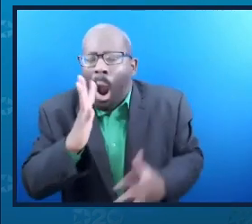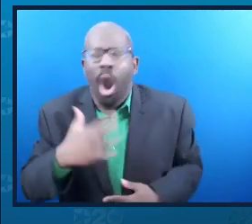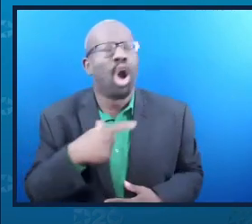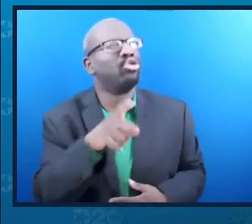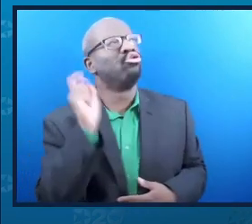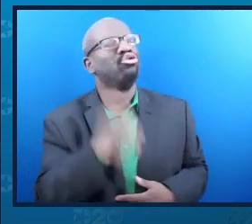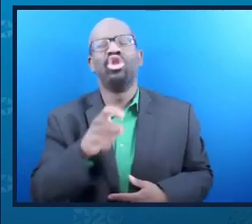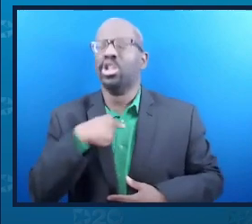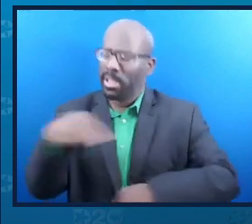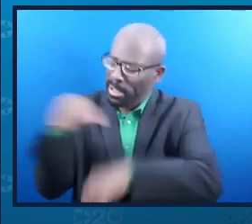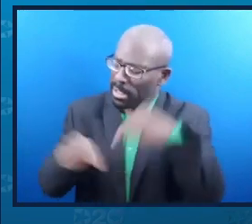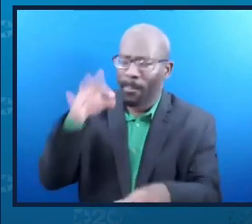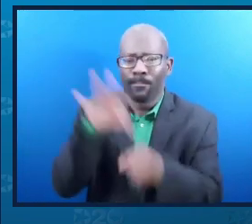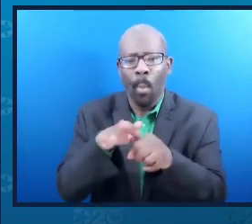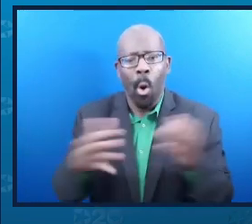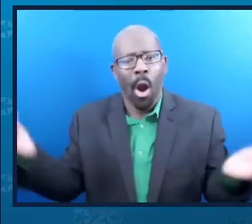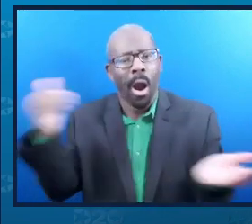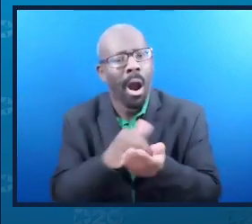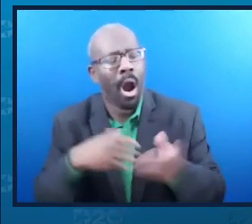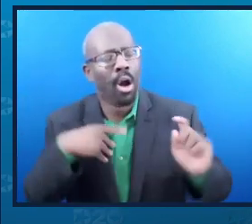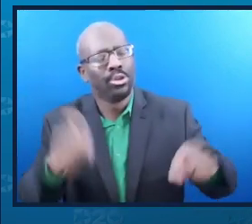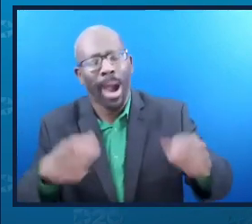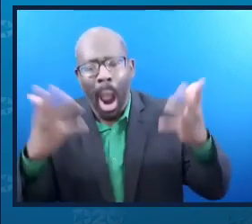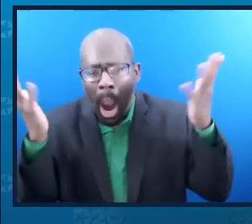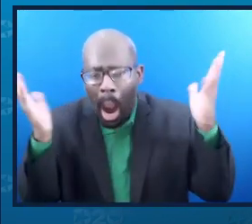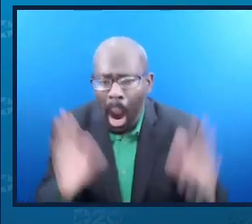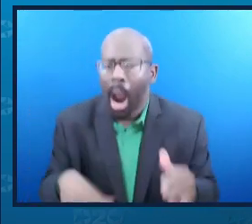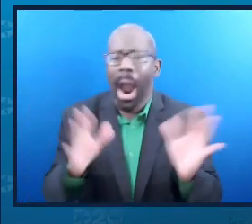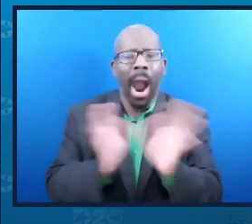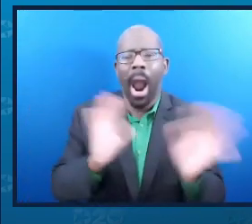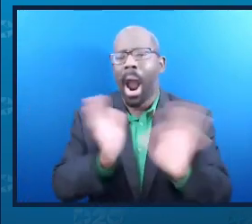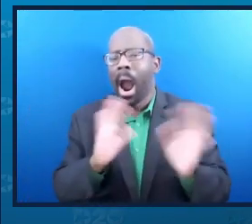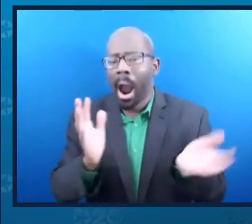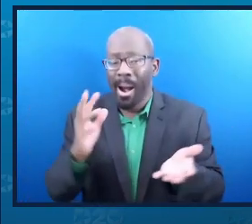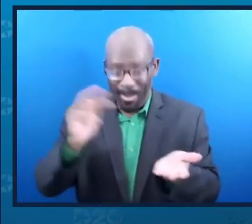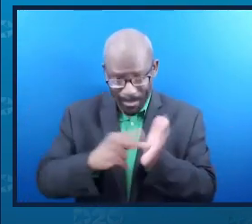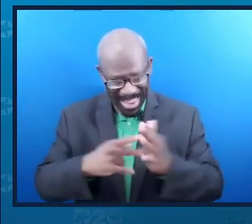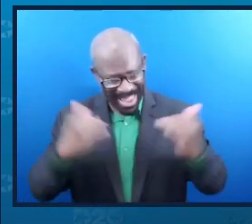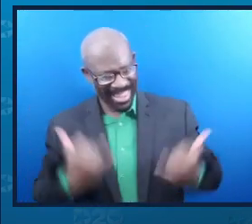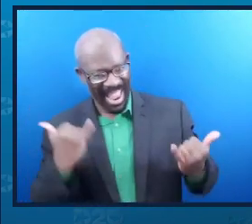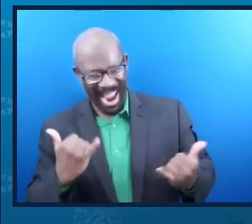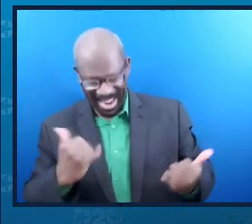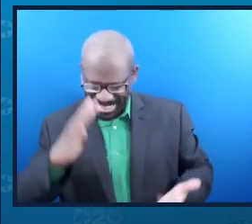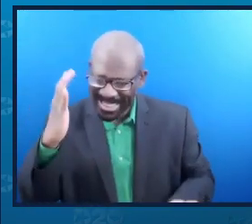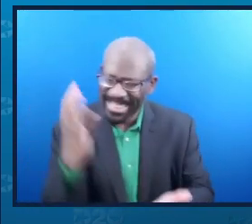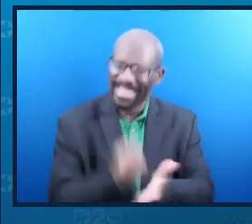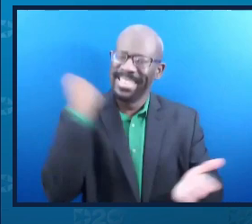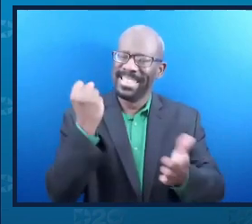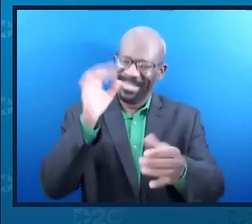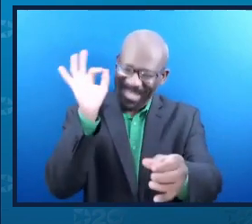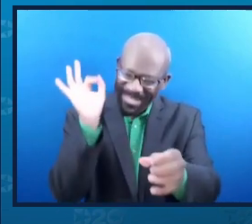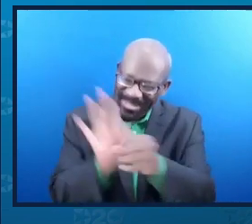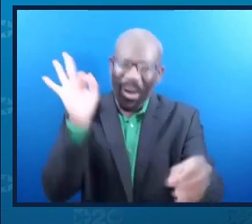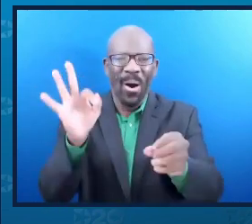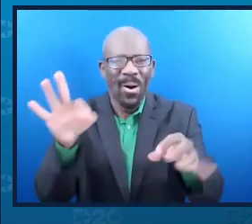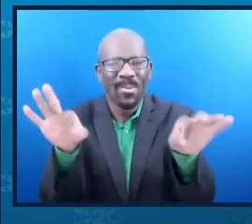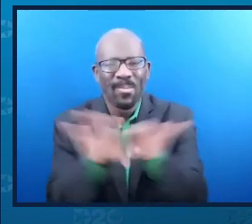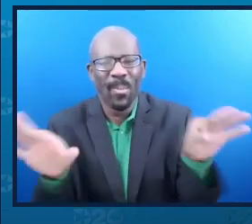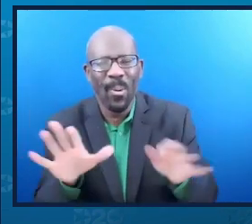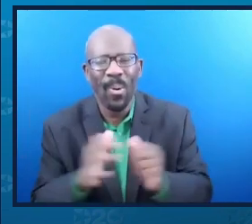OVER. WORST OF ALL, I WISH I'D VOTED.